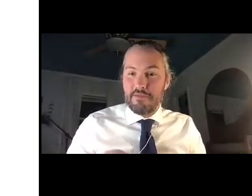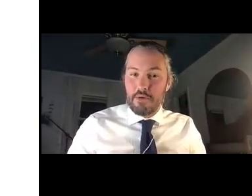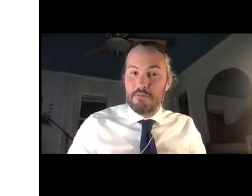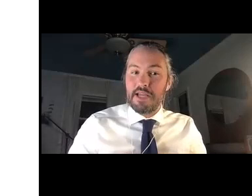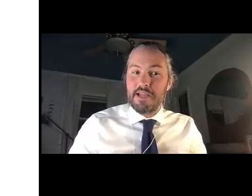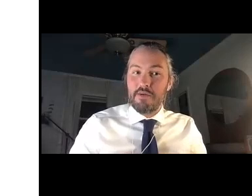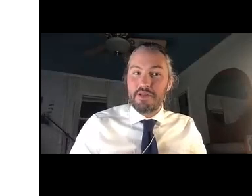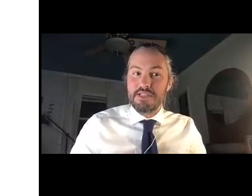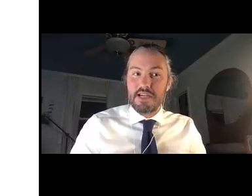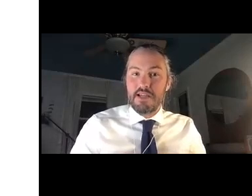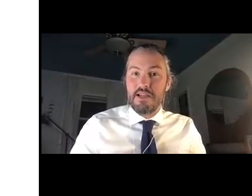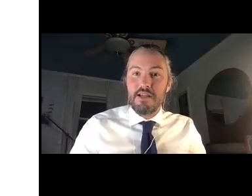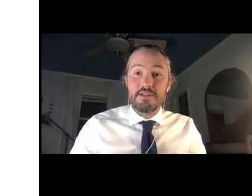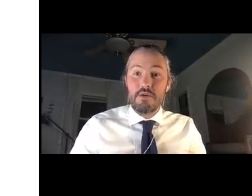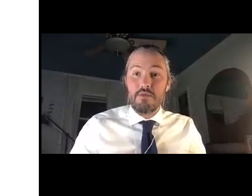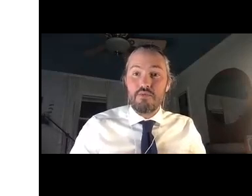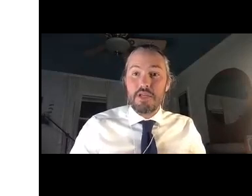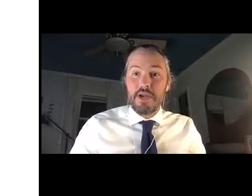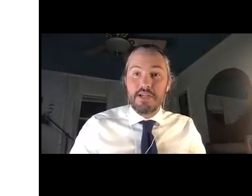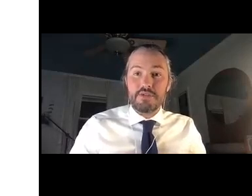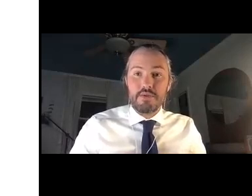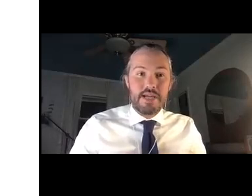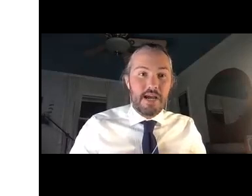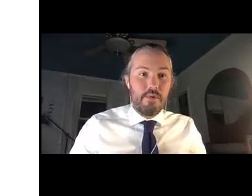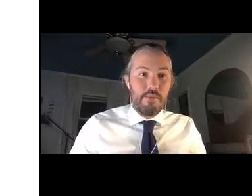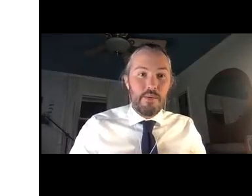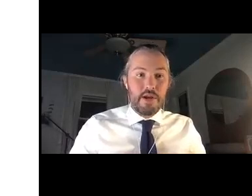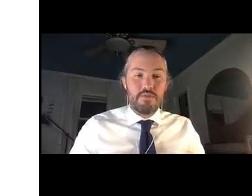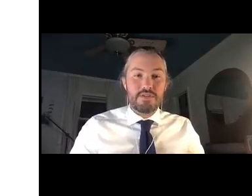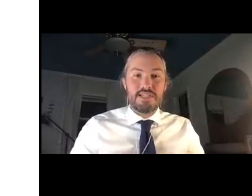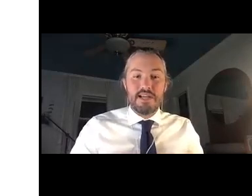for being here with us today. So really quick I just want to recap what we went over today.